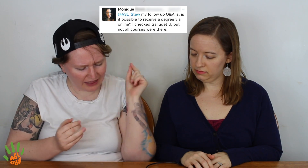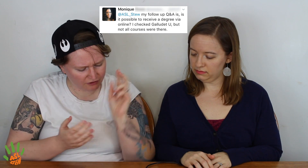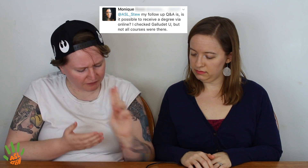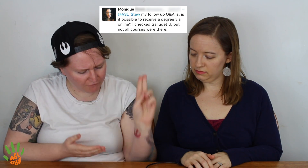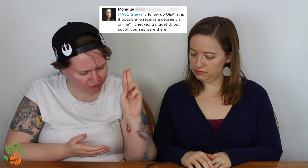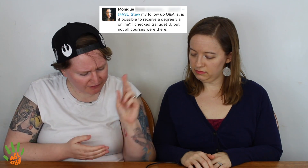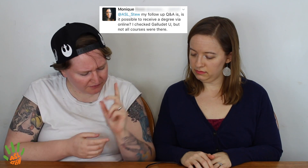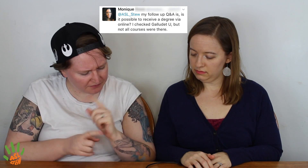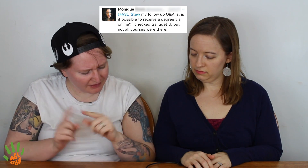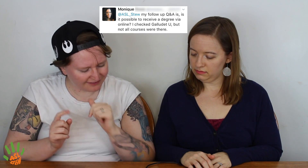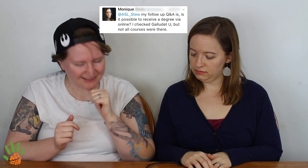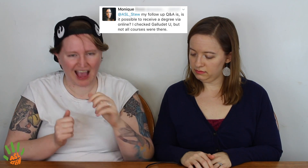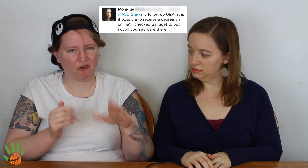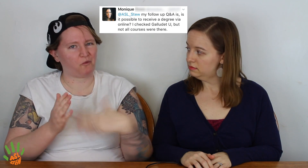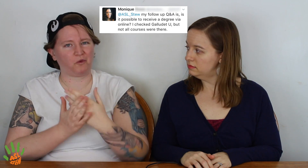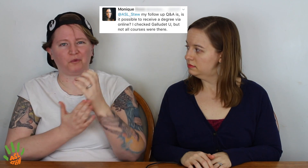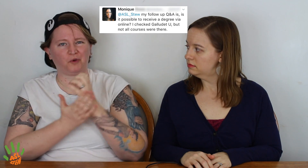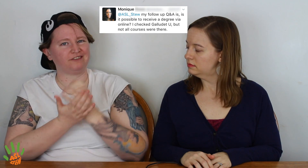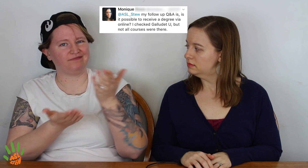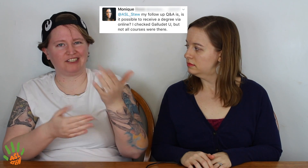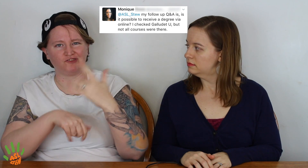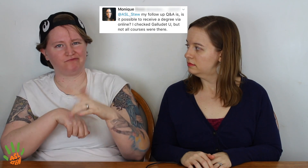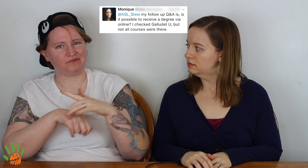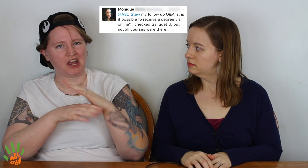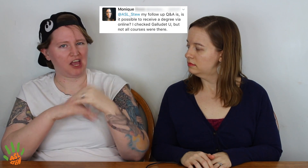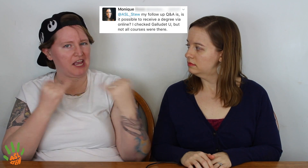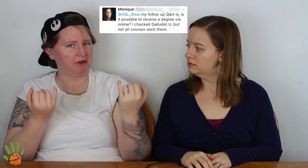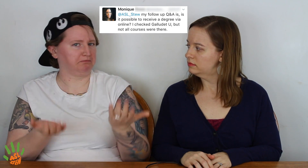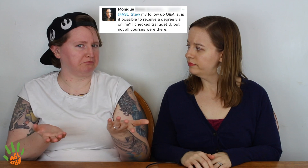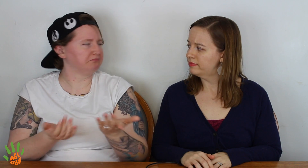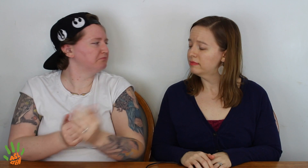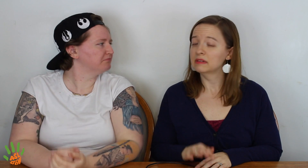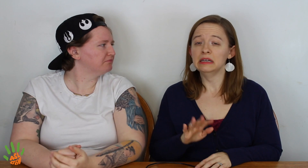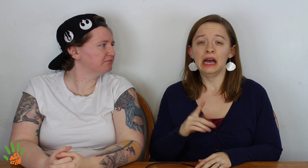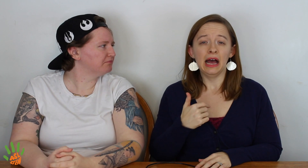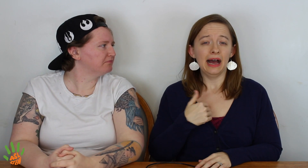I was looking at Gallaudet University, but it seems not all the courses are there an available online."